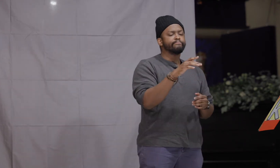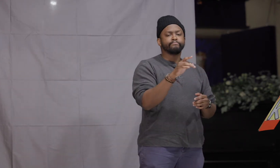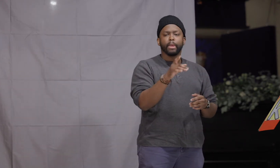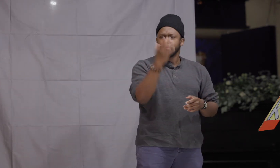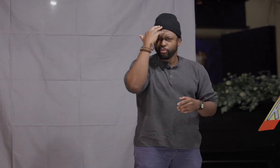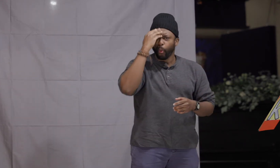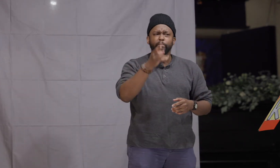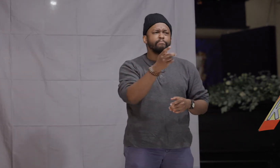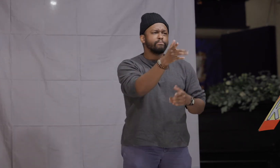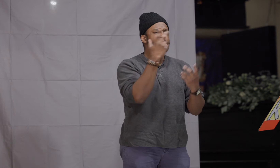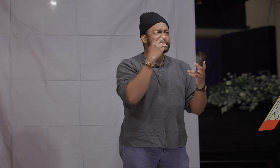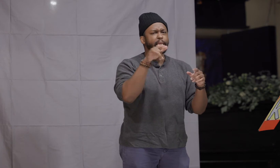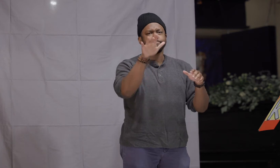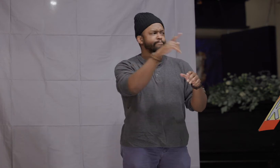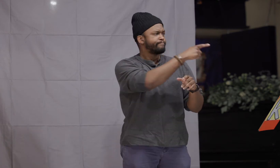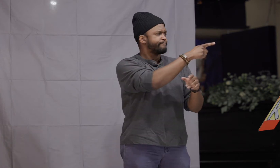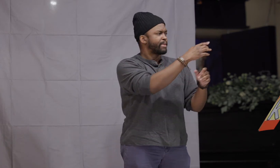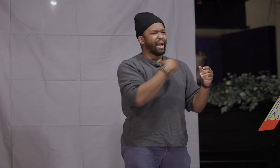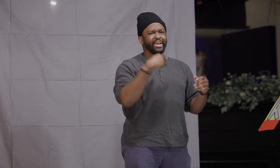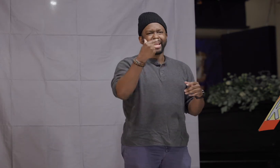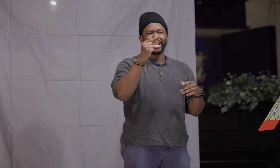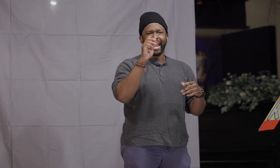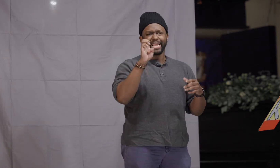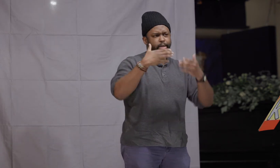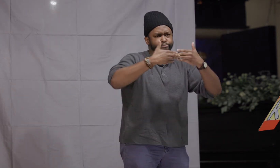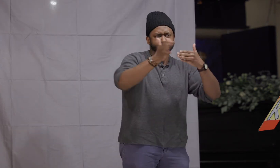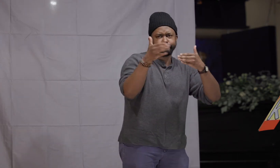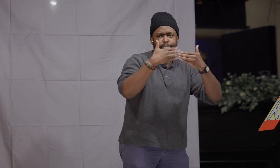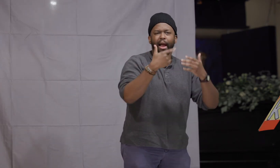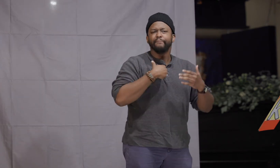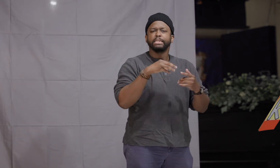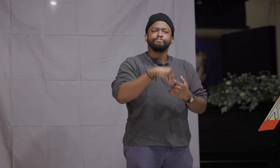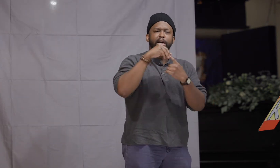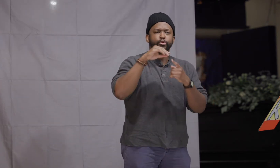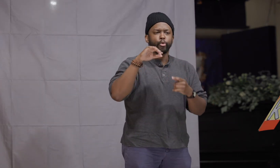was a stop that showed us some artistic wrought iron gates,